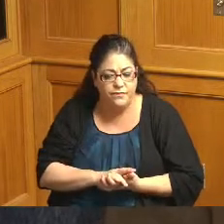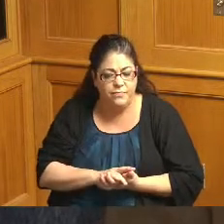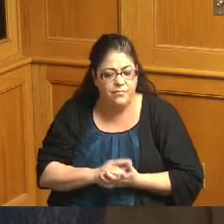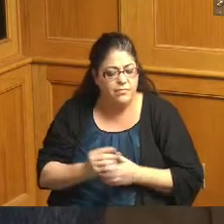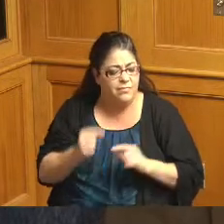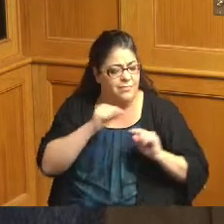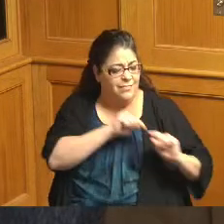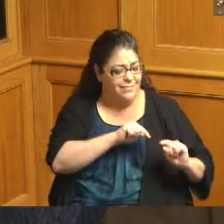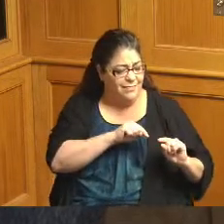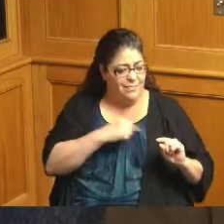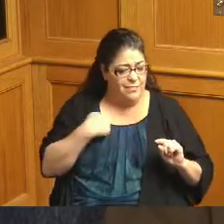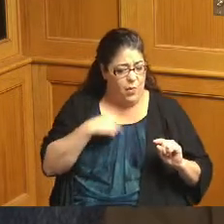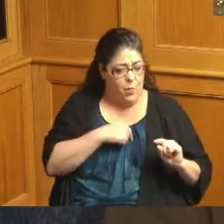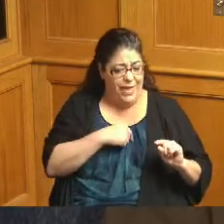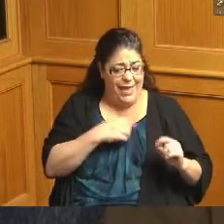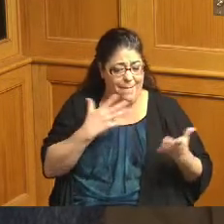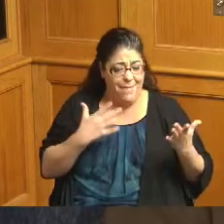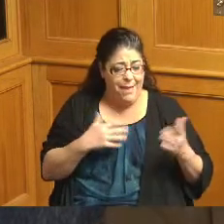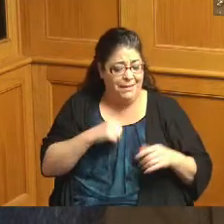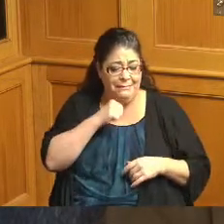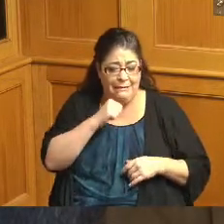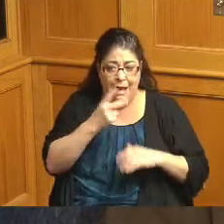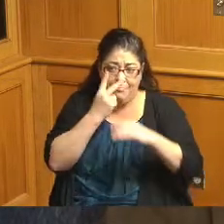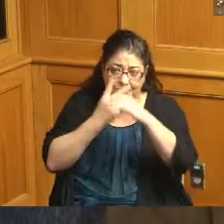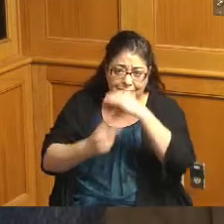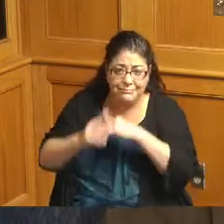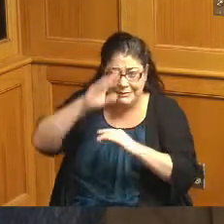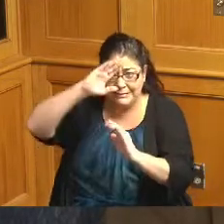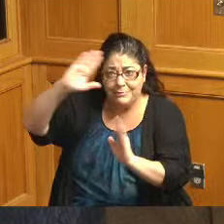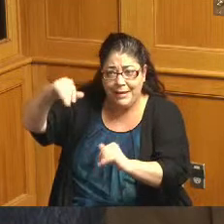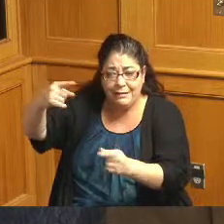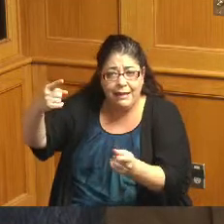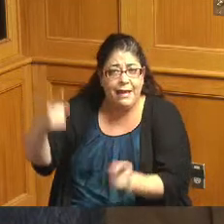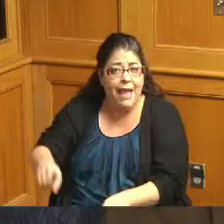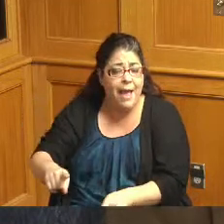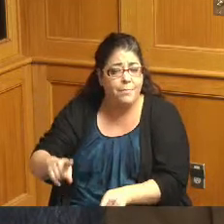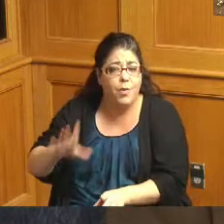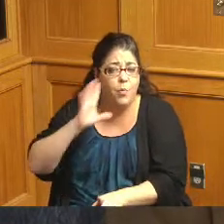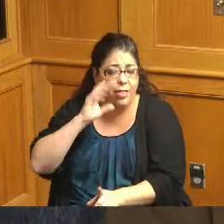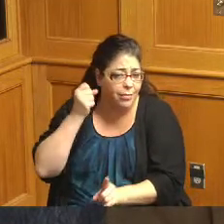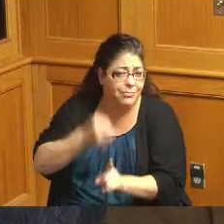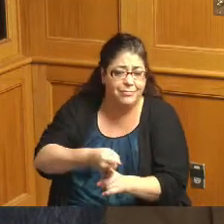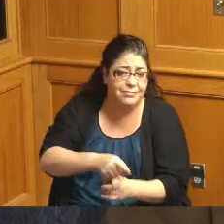we are not even anticipating at the moment that might impact your operations and hence